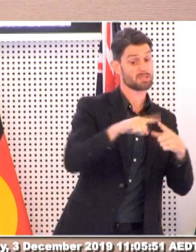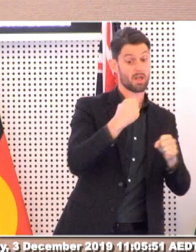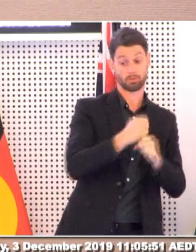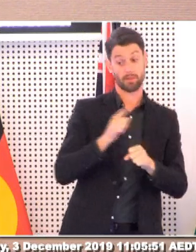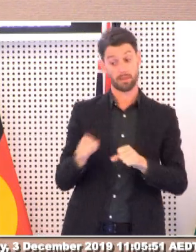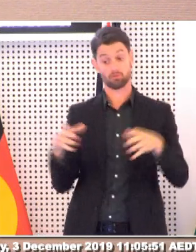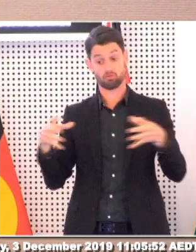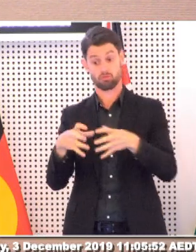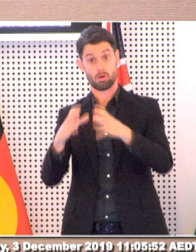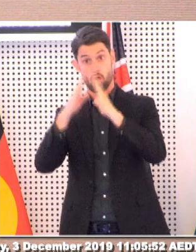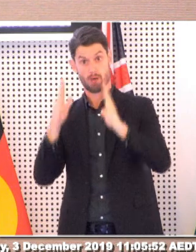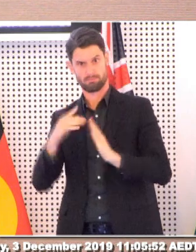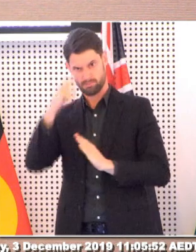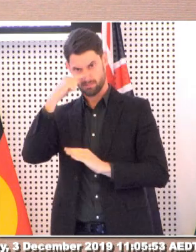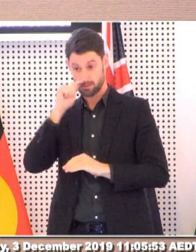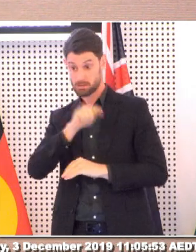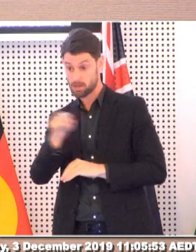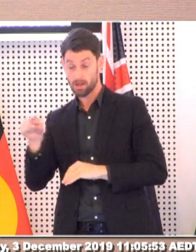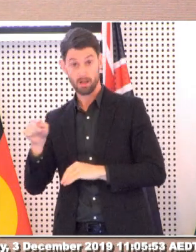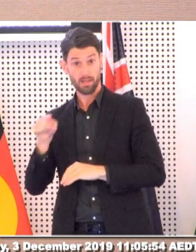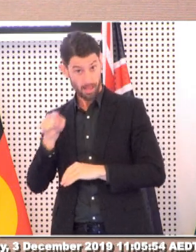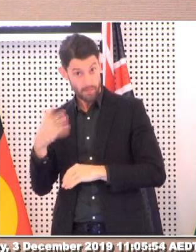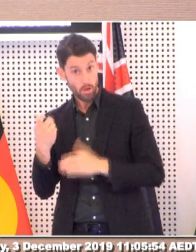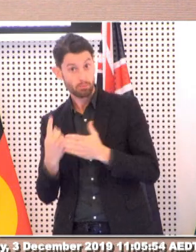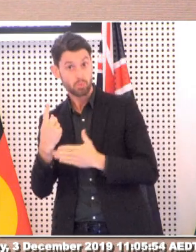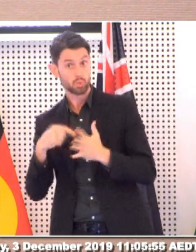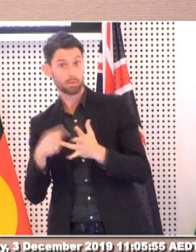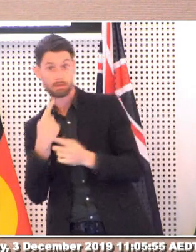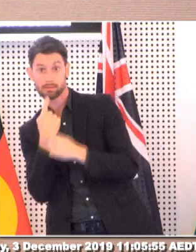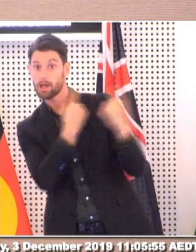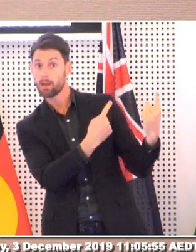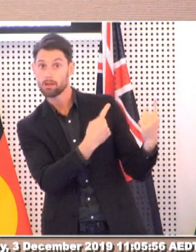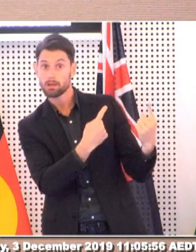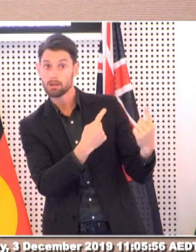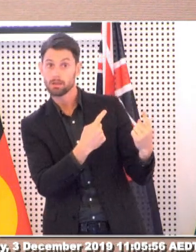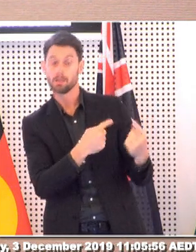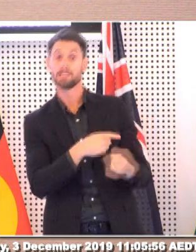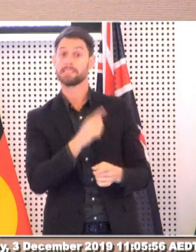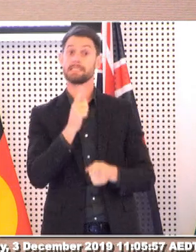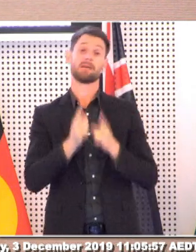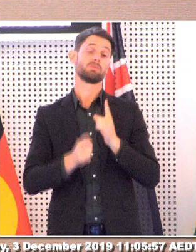are actually able to speak. Sometimes there is a decision that a person